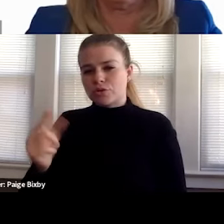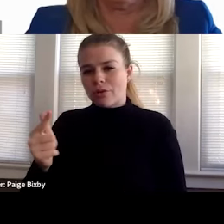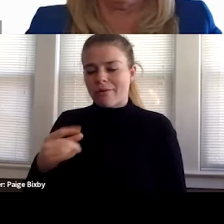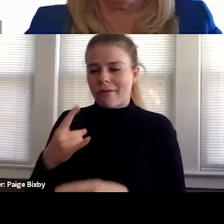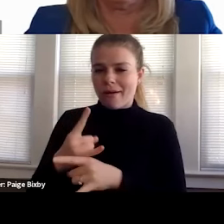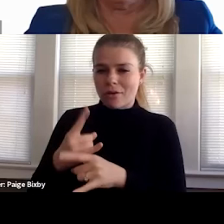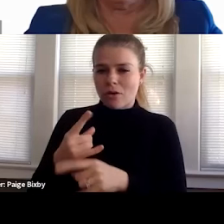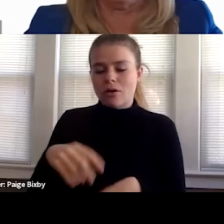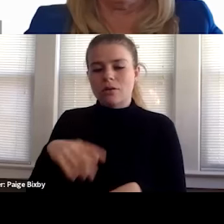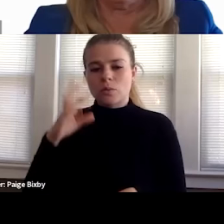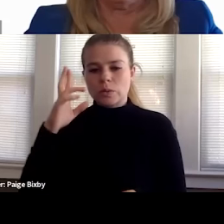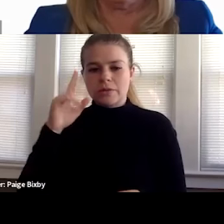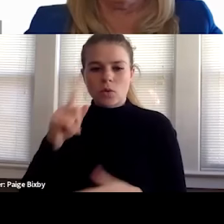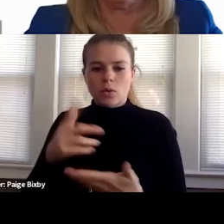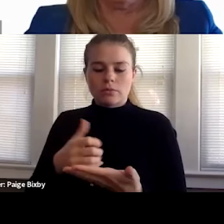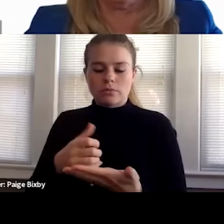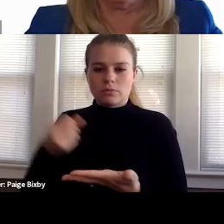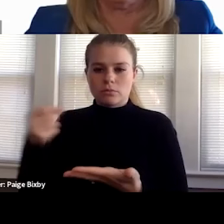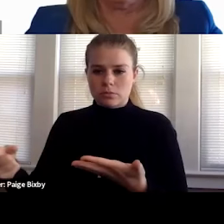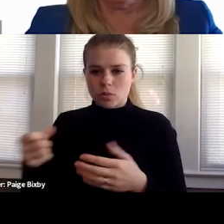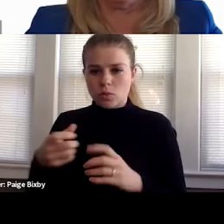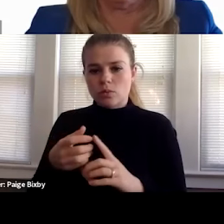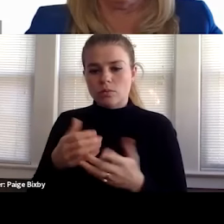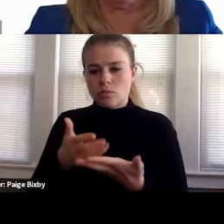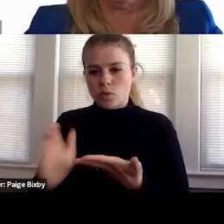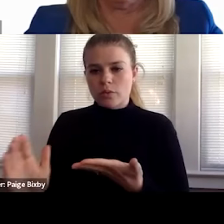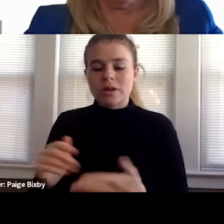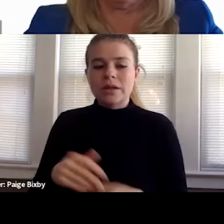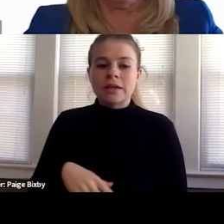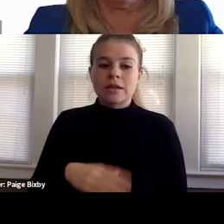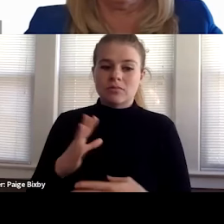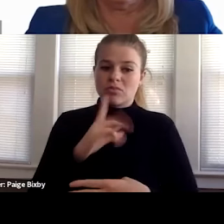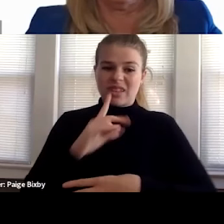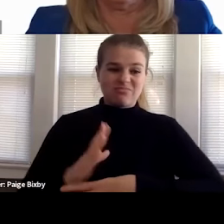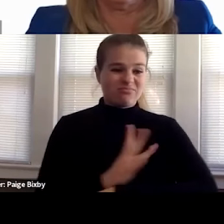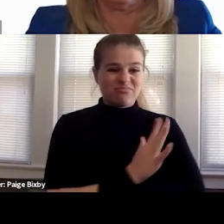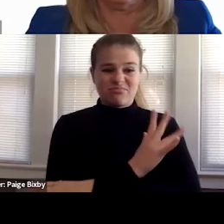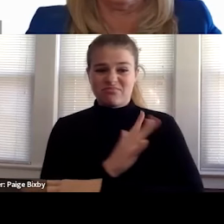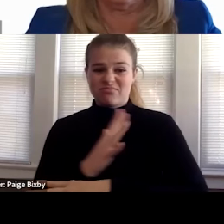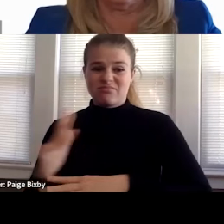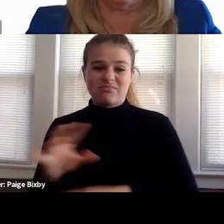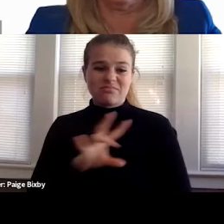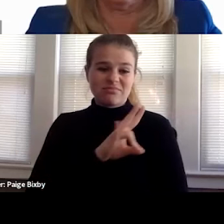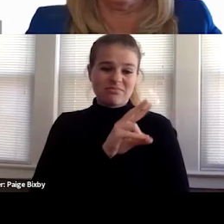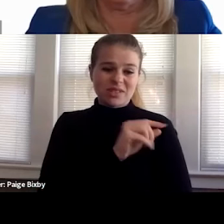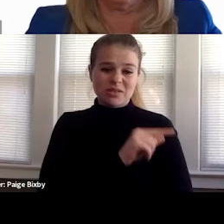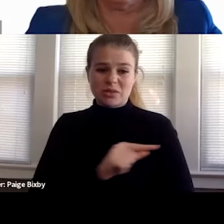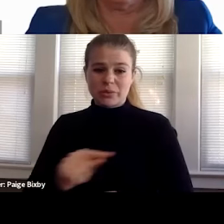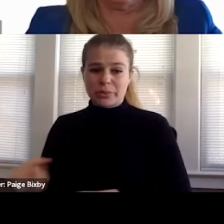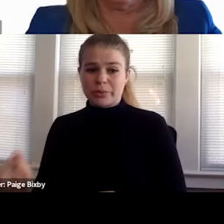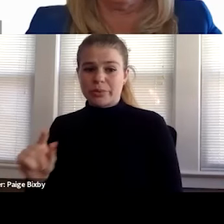From around 3% to close to 70%. So there's a huge variation. And I could spend a lot of time on this slide,